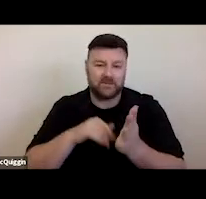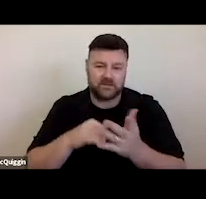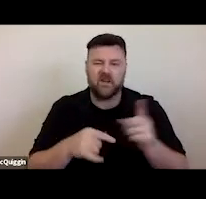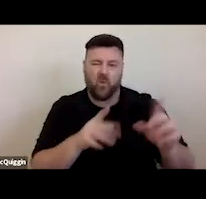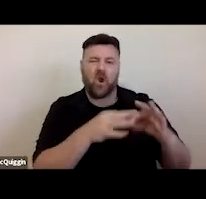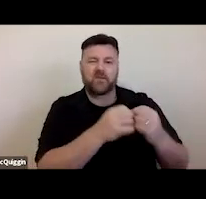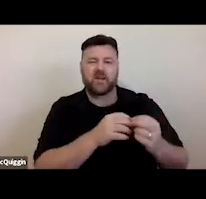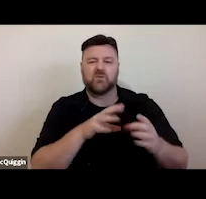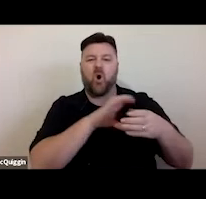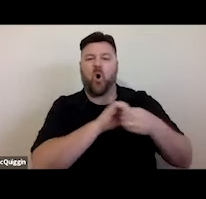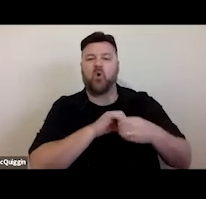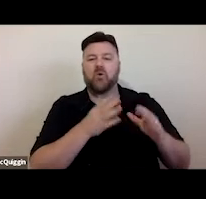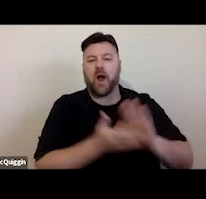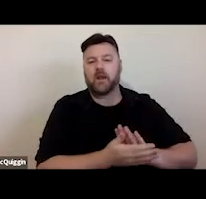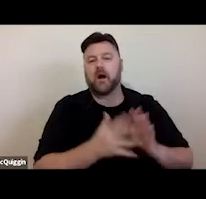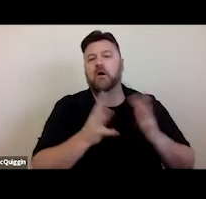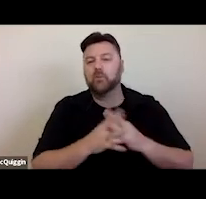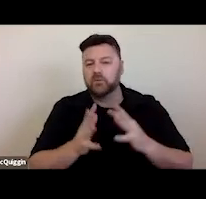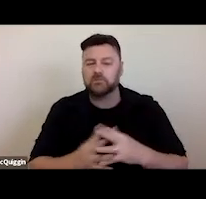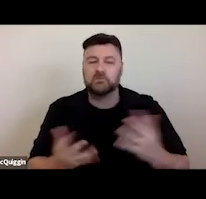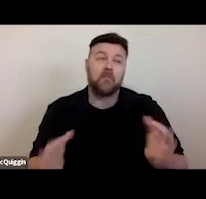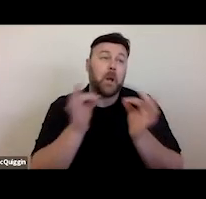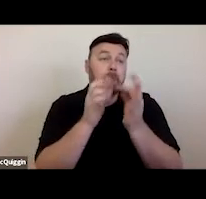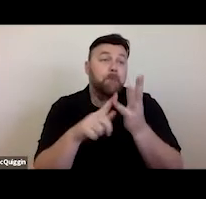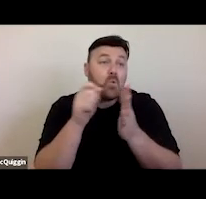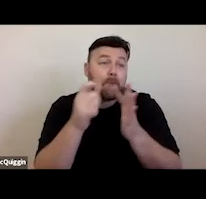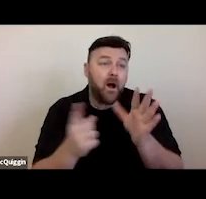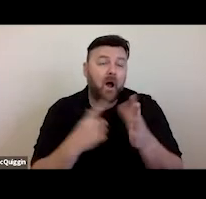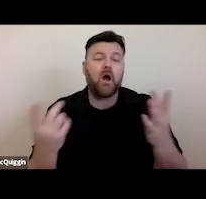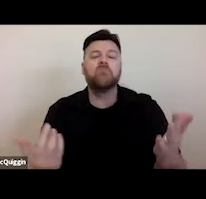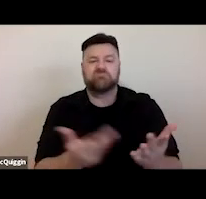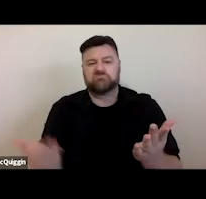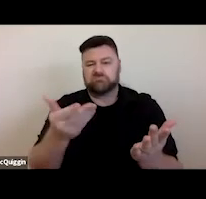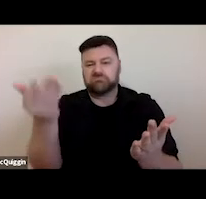the things Woolworths is involved in, I think Bupa Health is one of them.